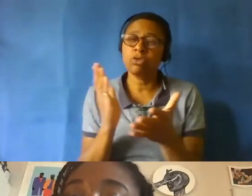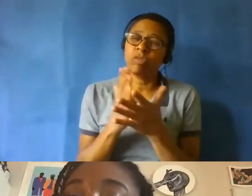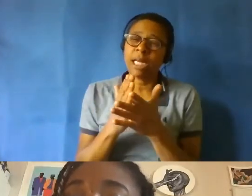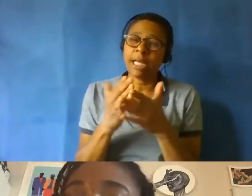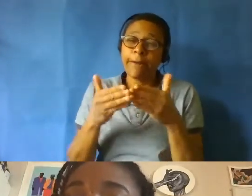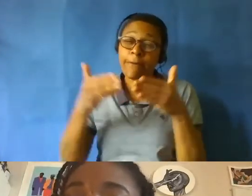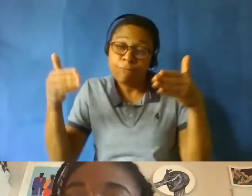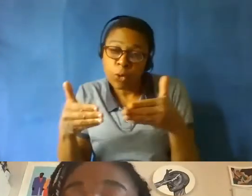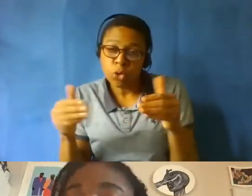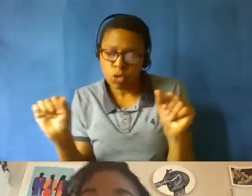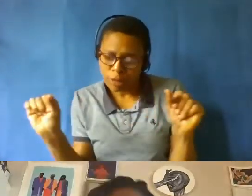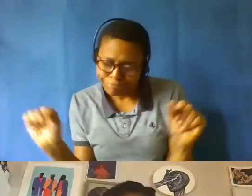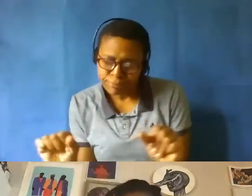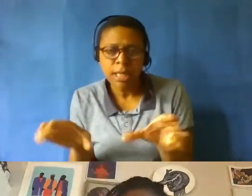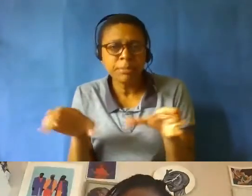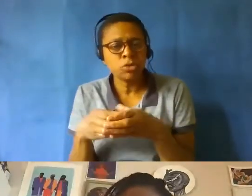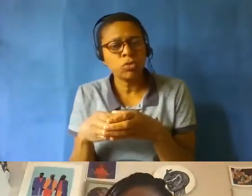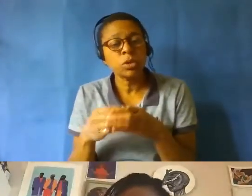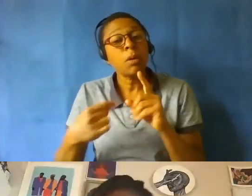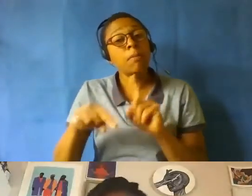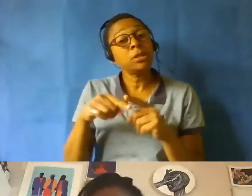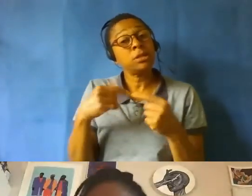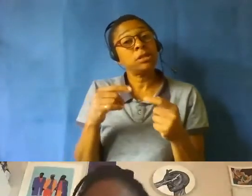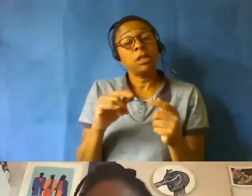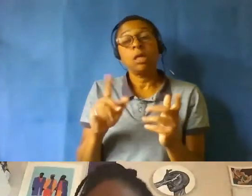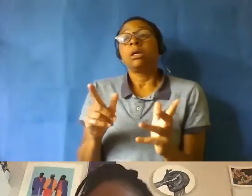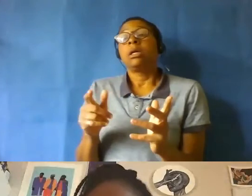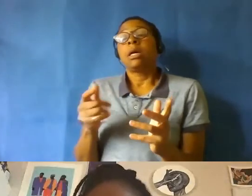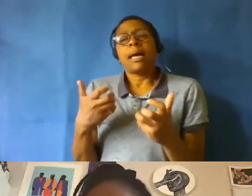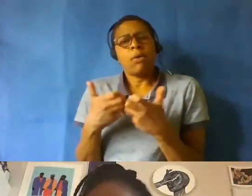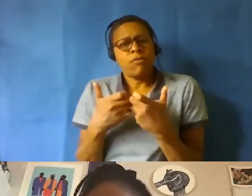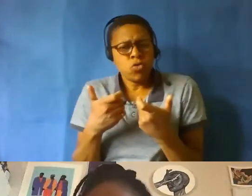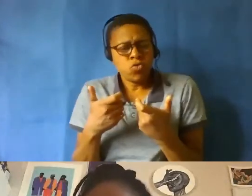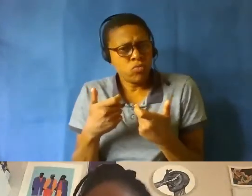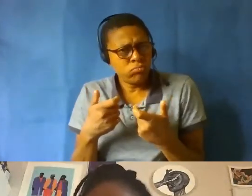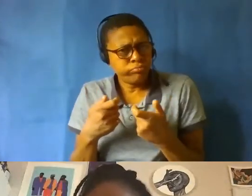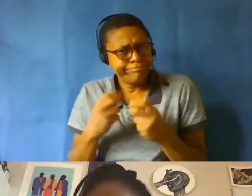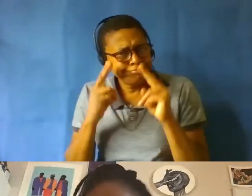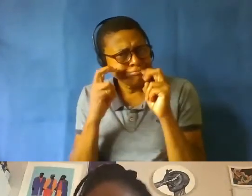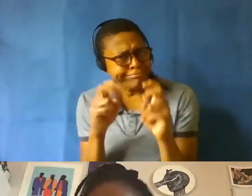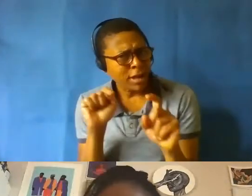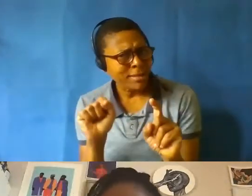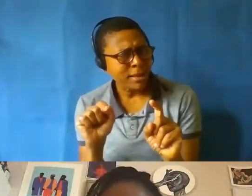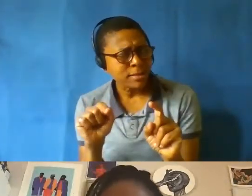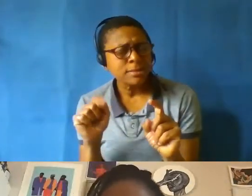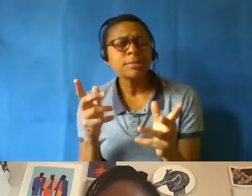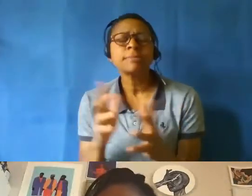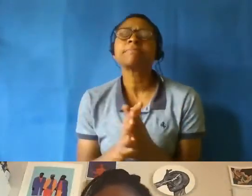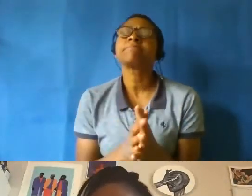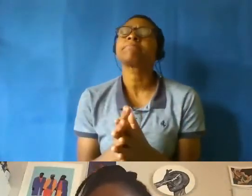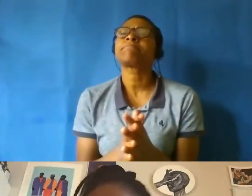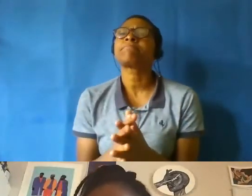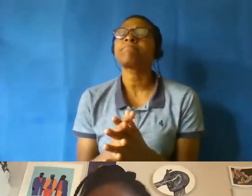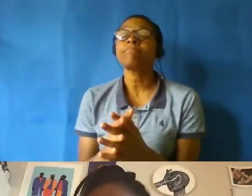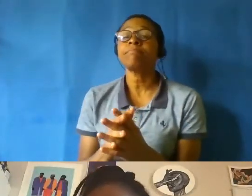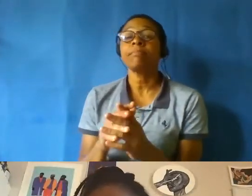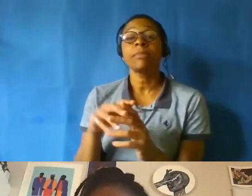representation great question um well I don't know I think the one of the main